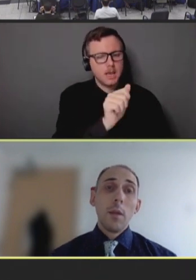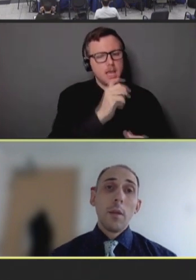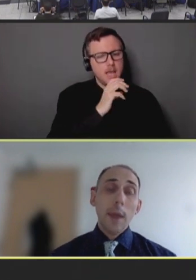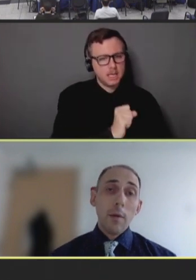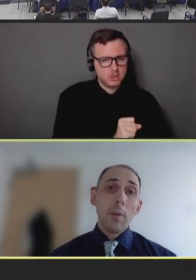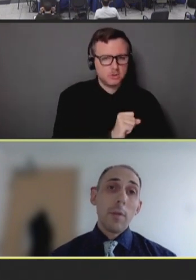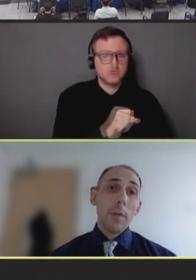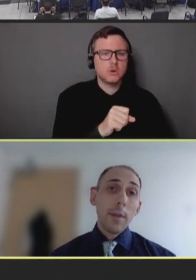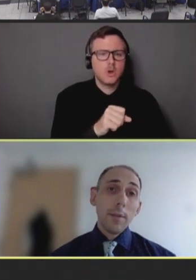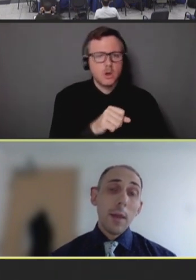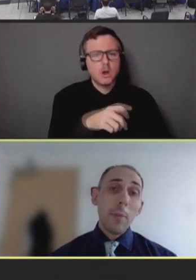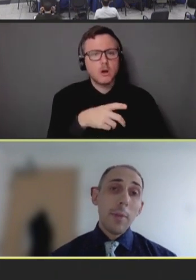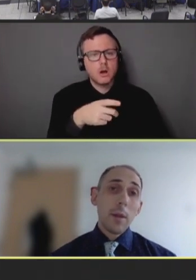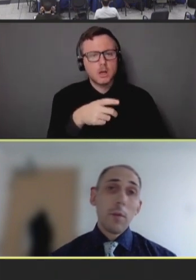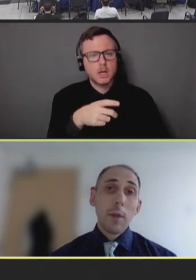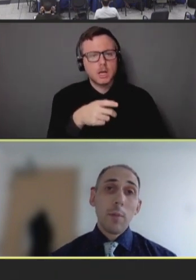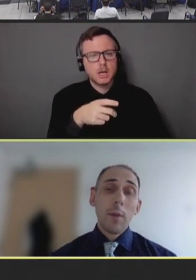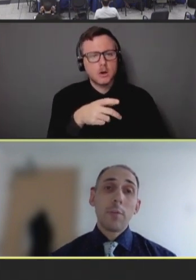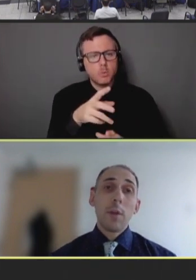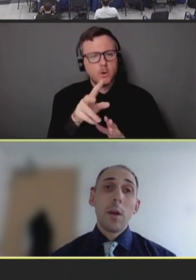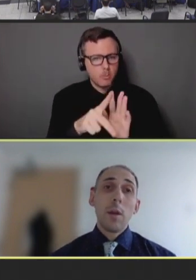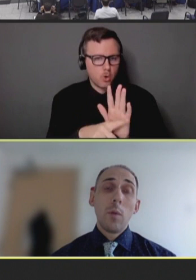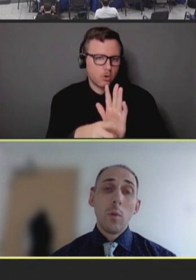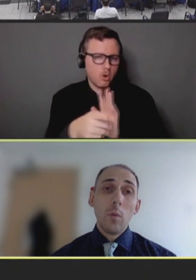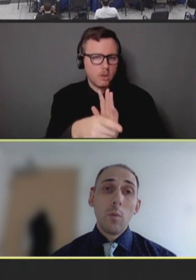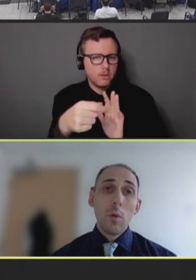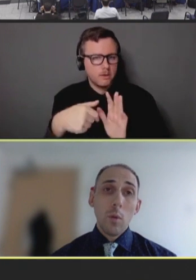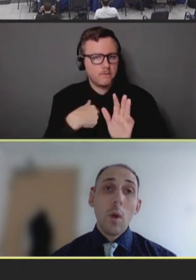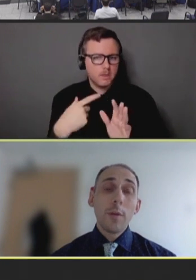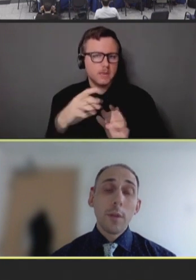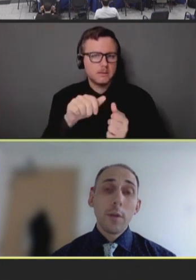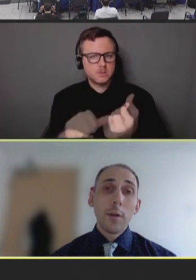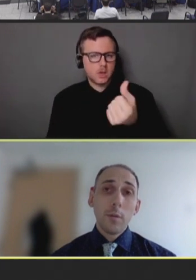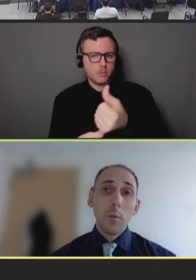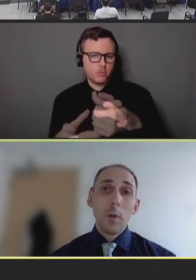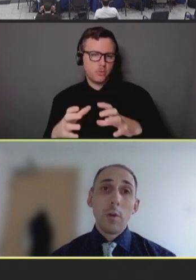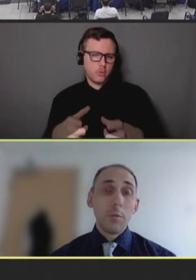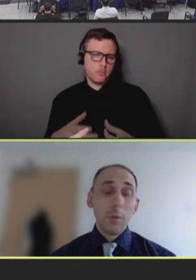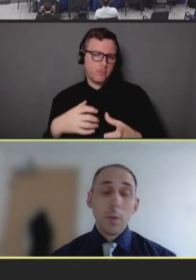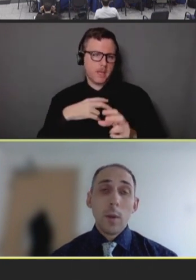Now, that's the hypothetical randomized trial that we would want to conduct if we could.